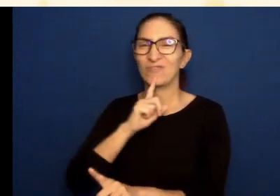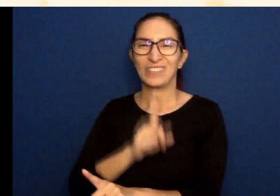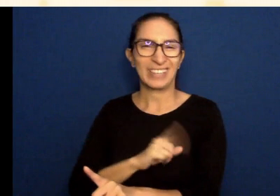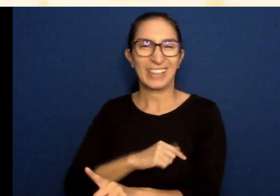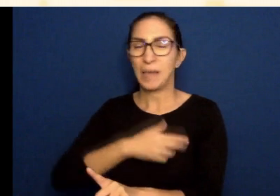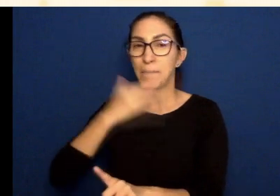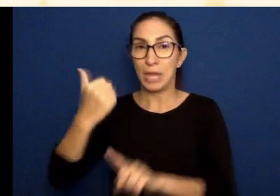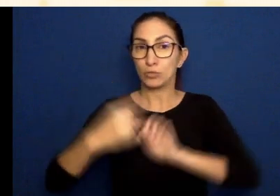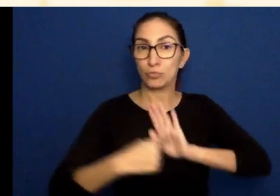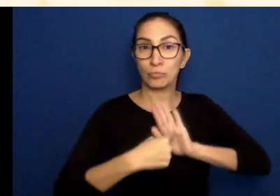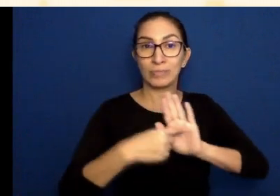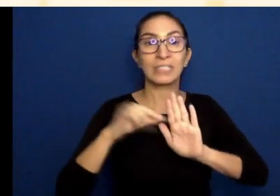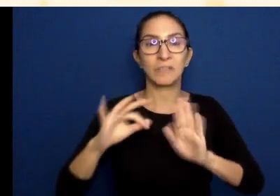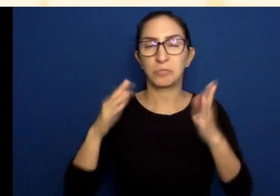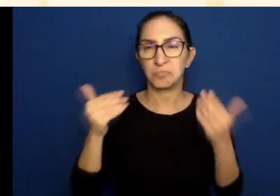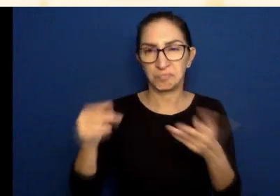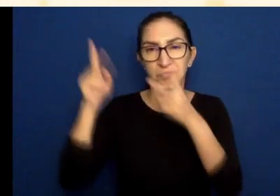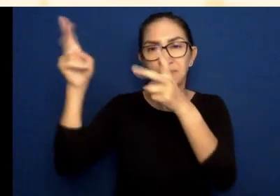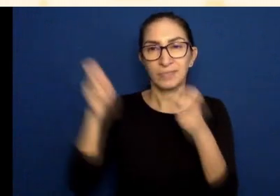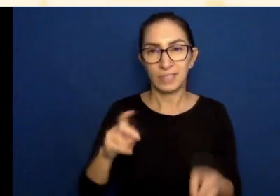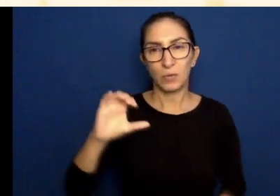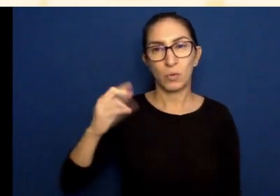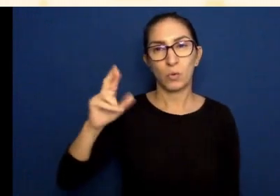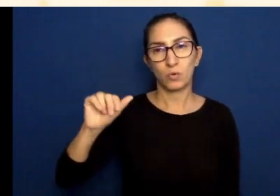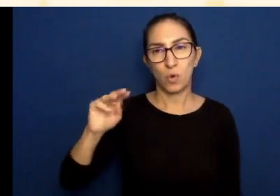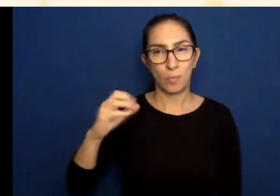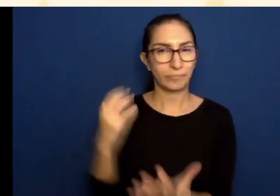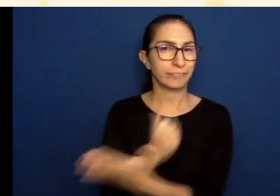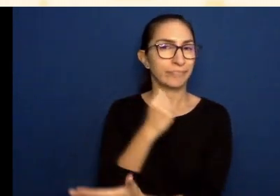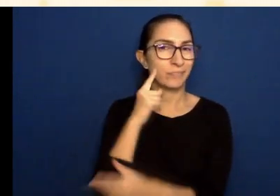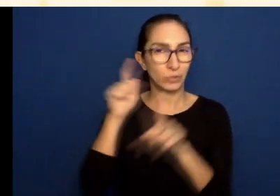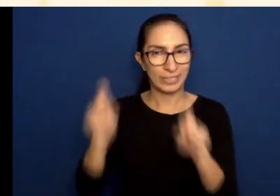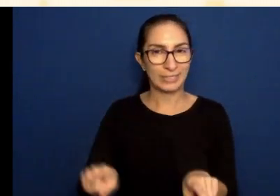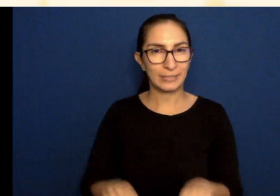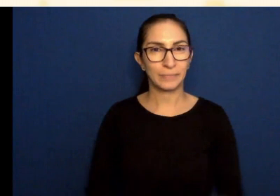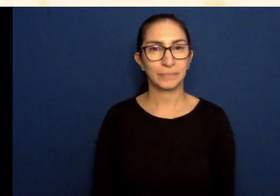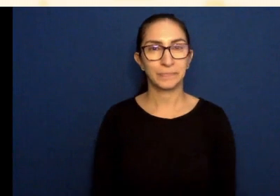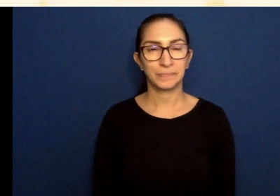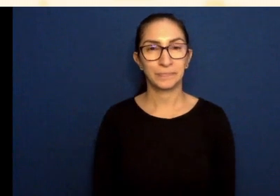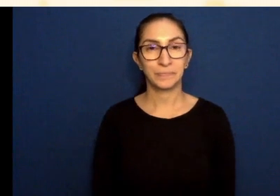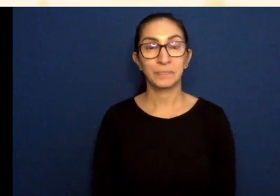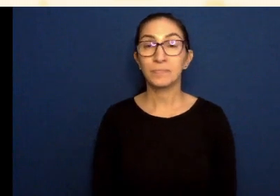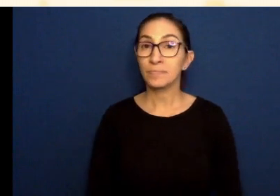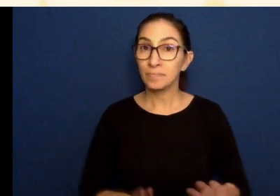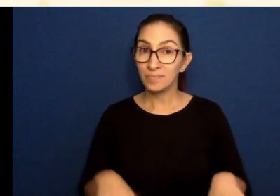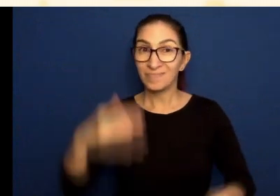Don’t test with that because that will show you exactly what the errors you’re likely to find on a Samsung phone with the internet browser.